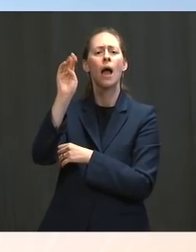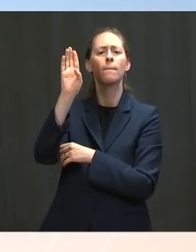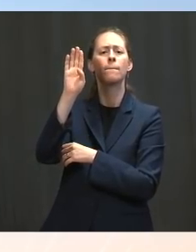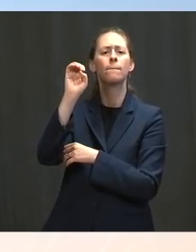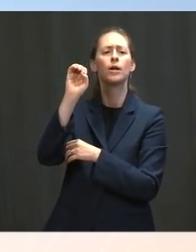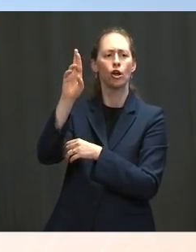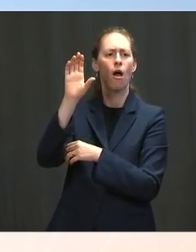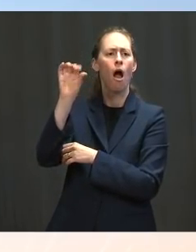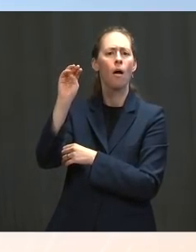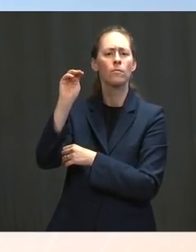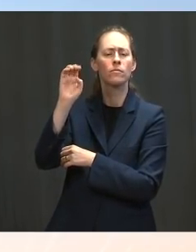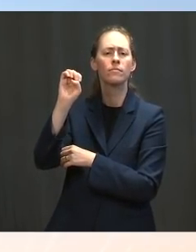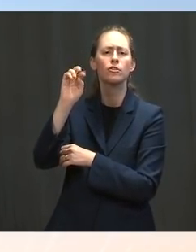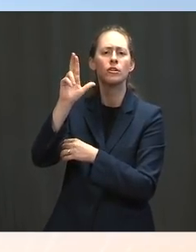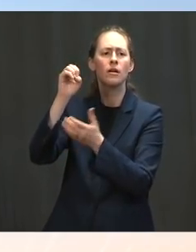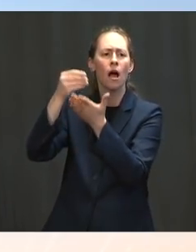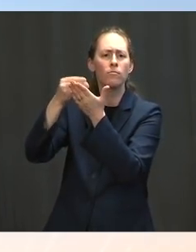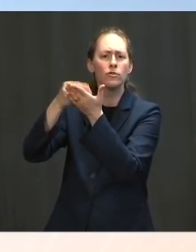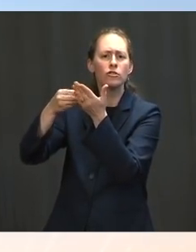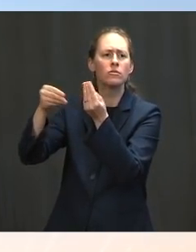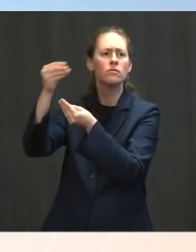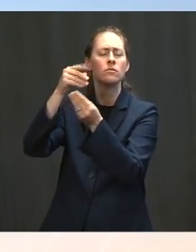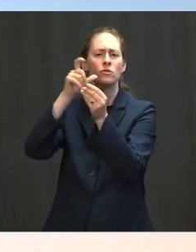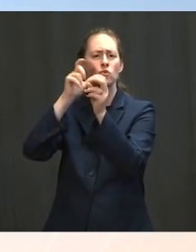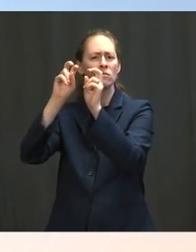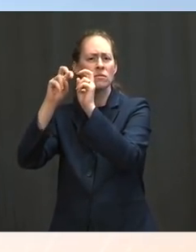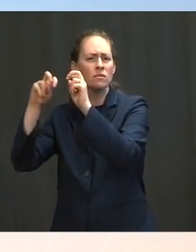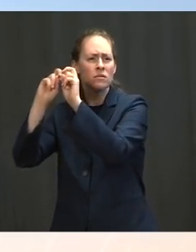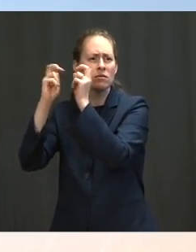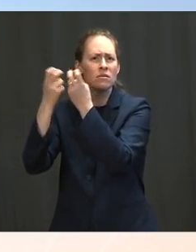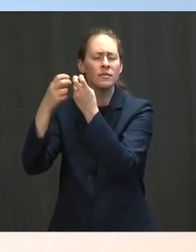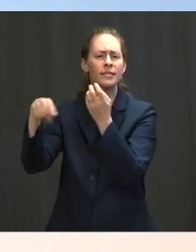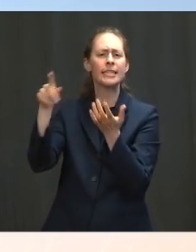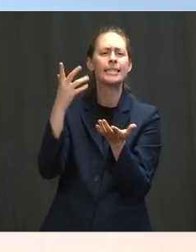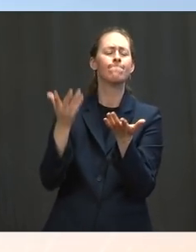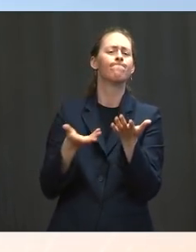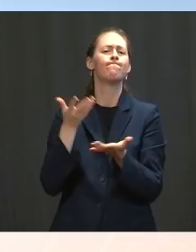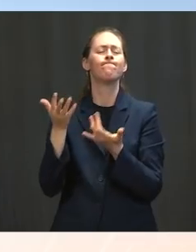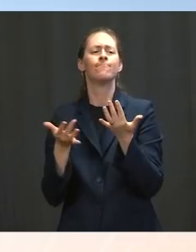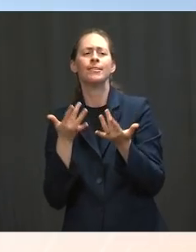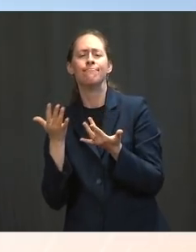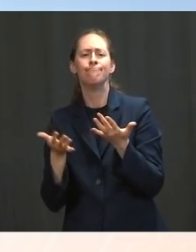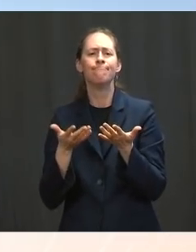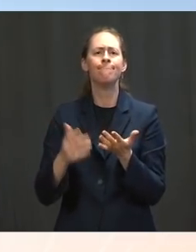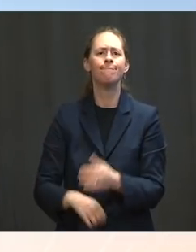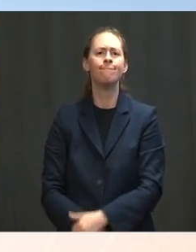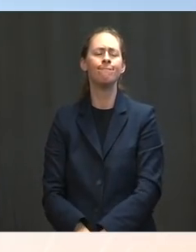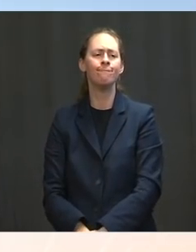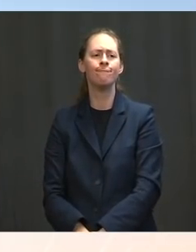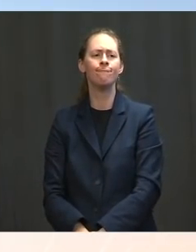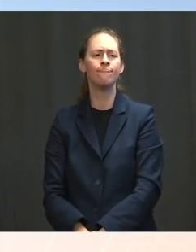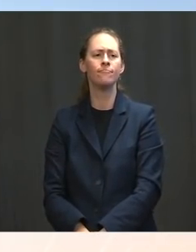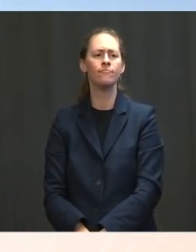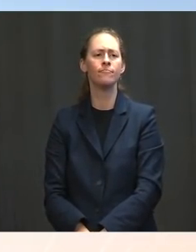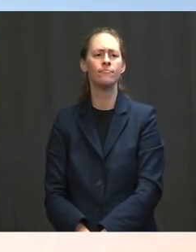for a big lobbying campaign to, you know, lobby against the tax increases that you are proposing.